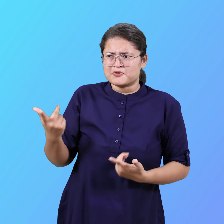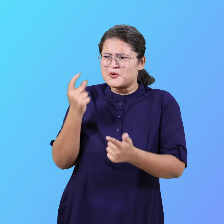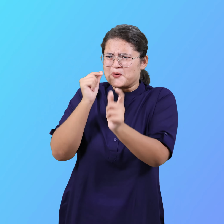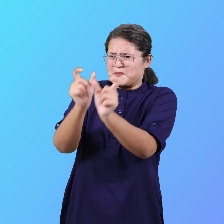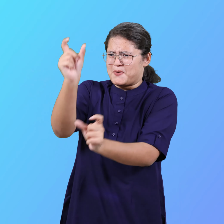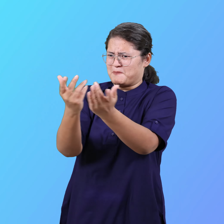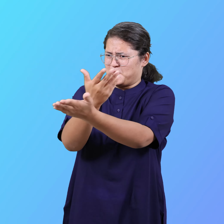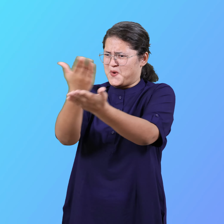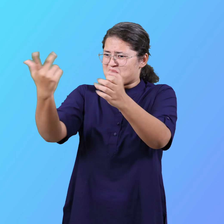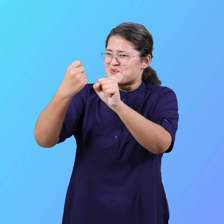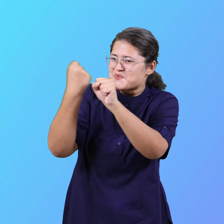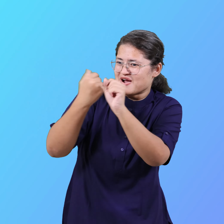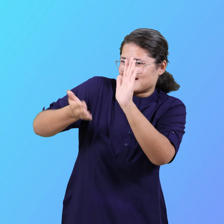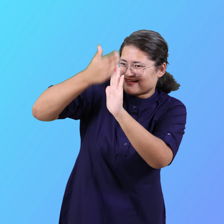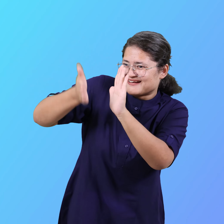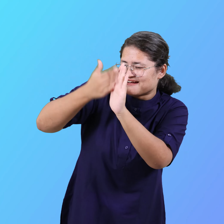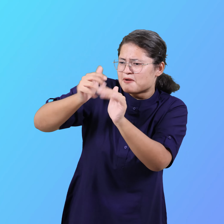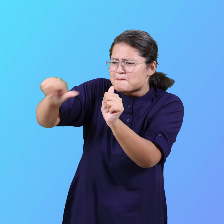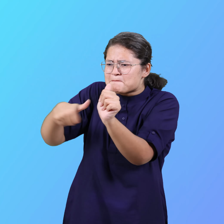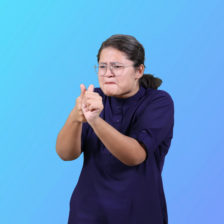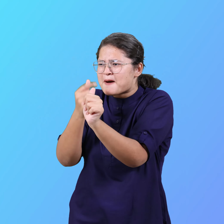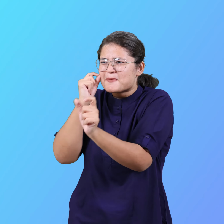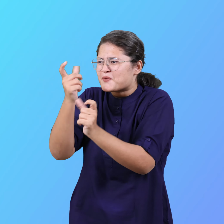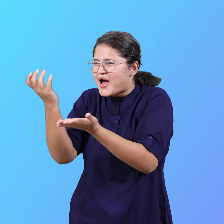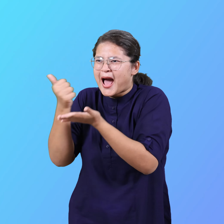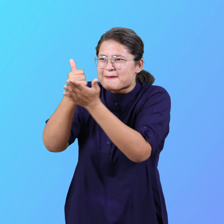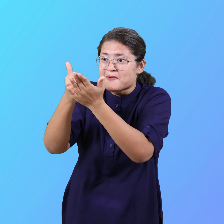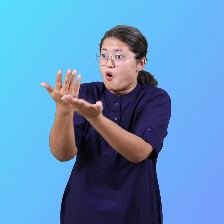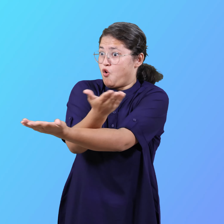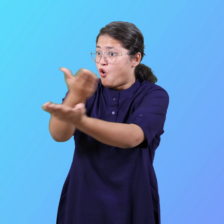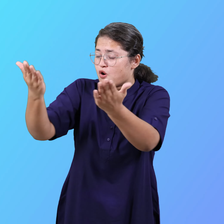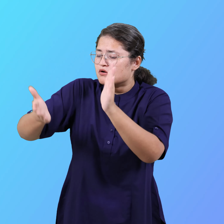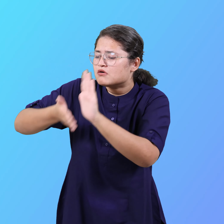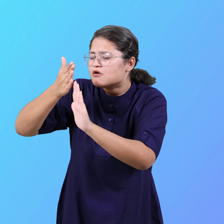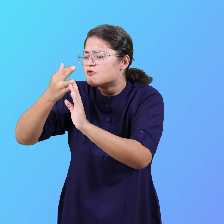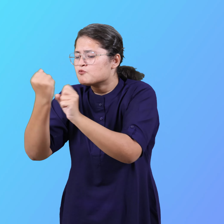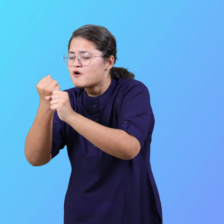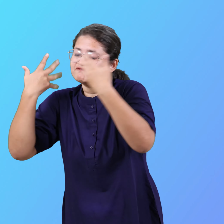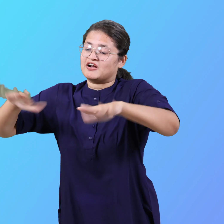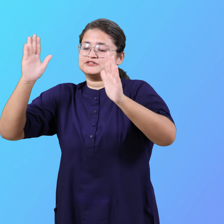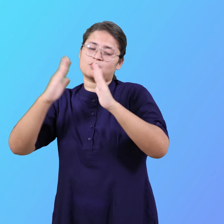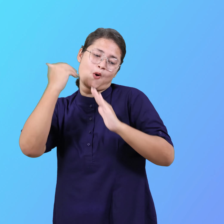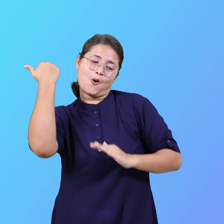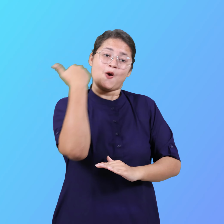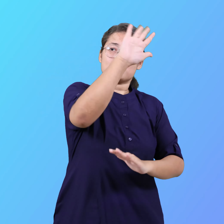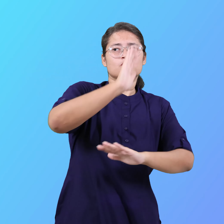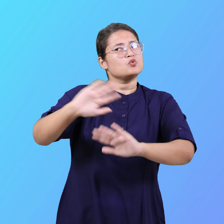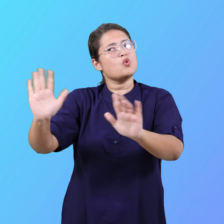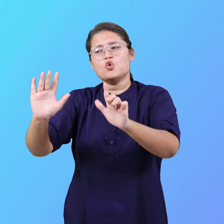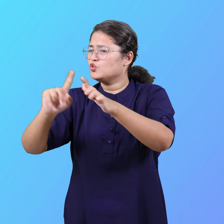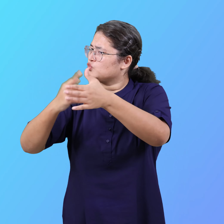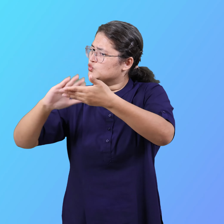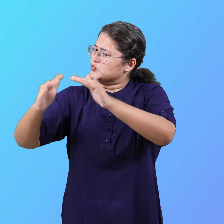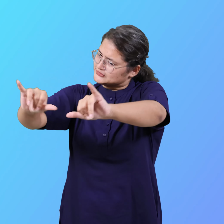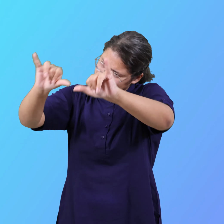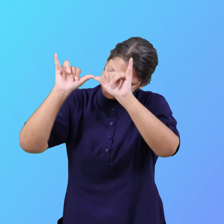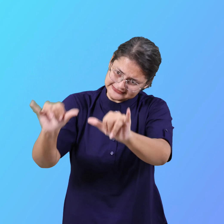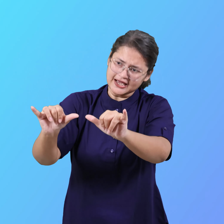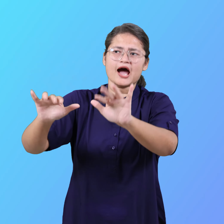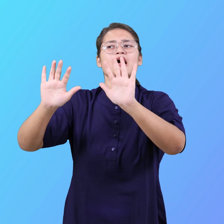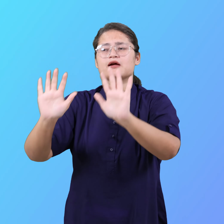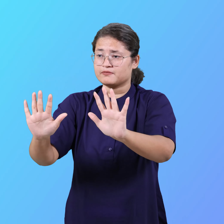At that time I also said this to the people: “Every builder and his helper must stay inside Jerusalem at night.